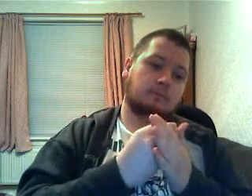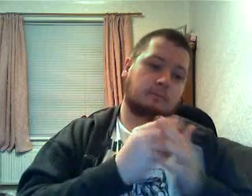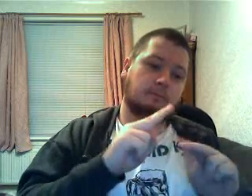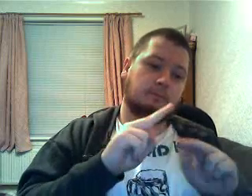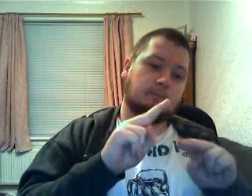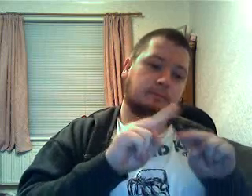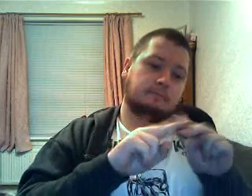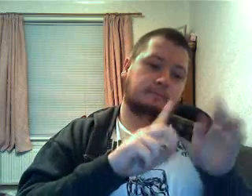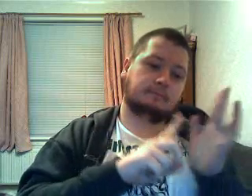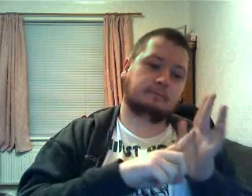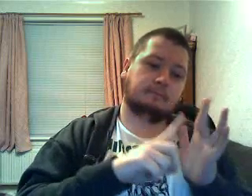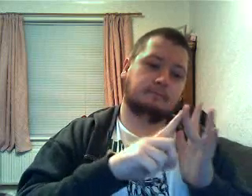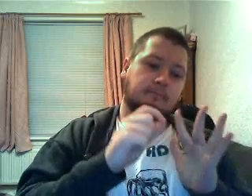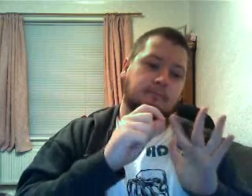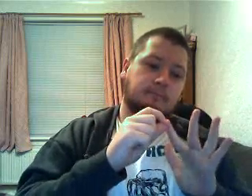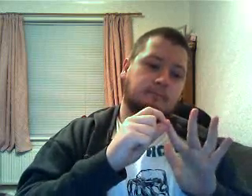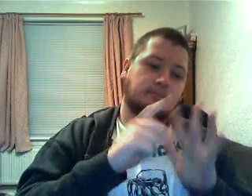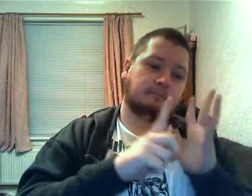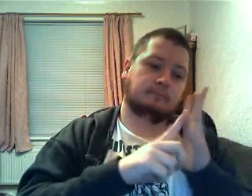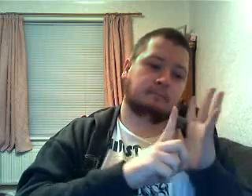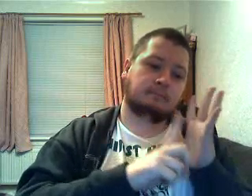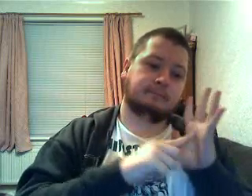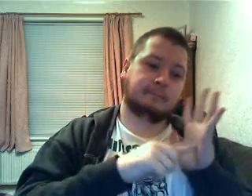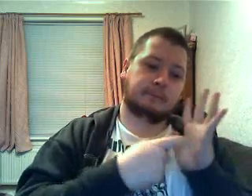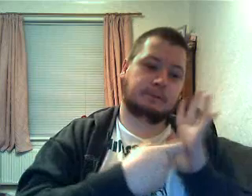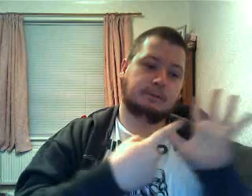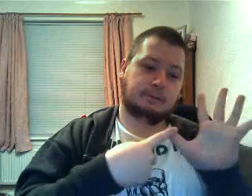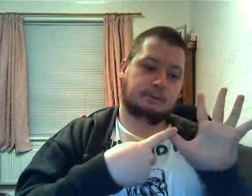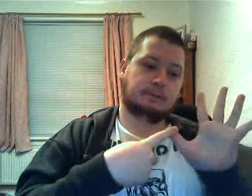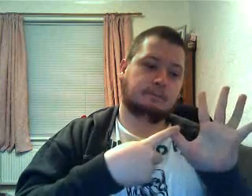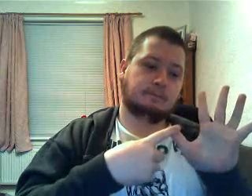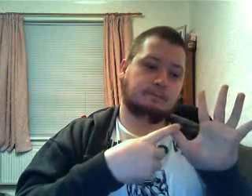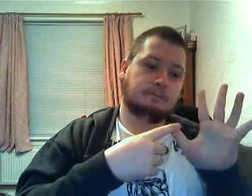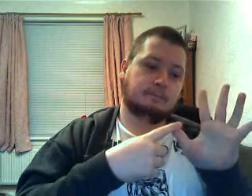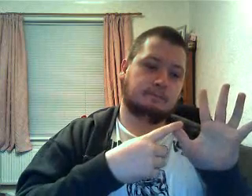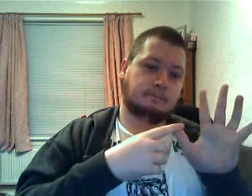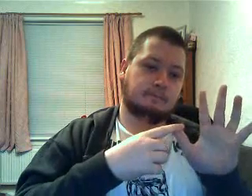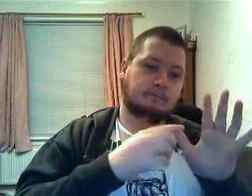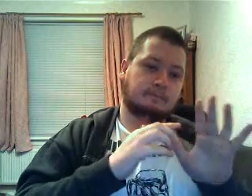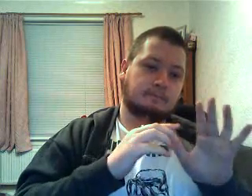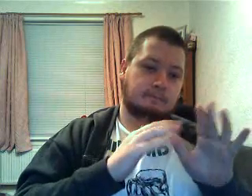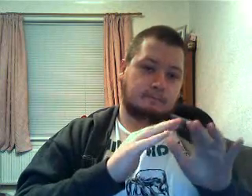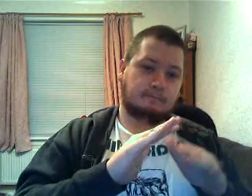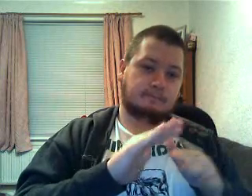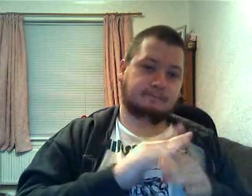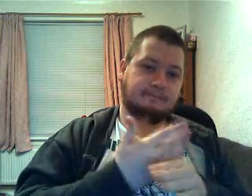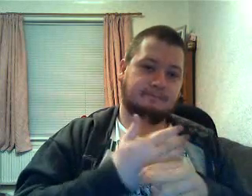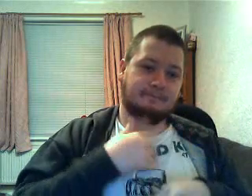and buy Flip Ultra because